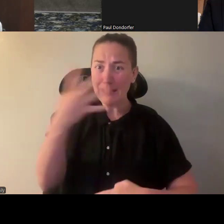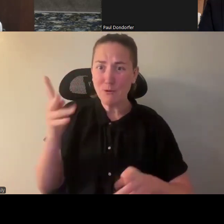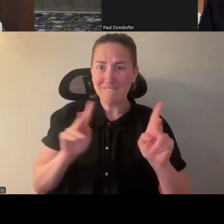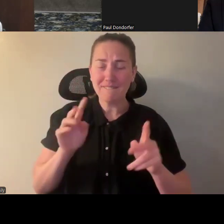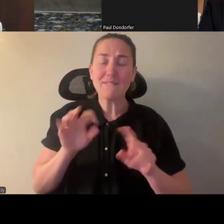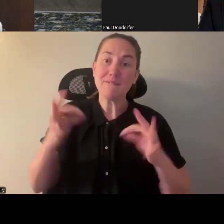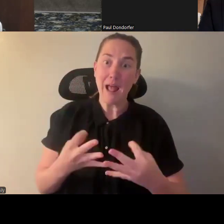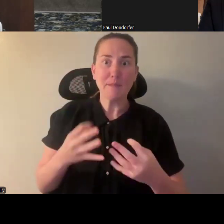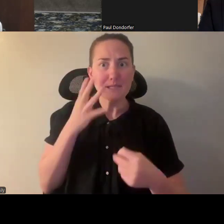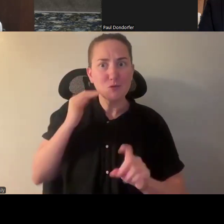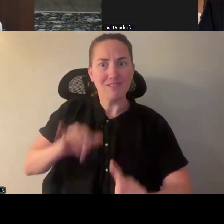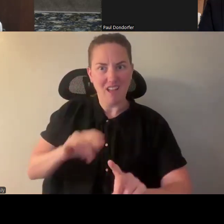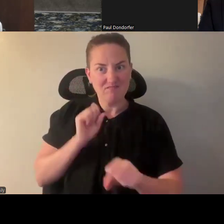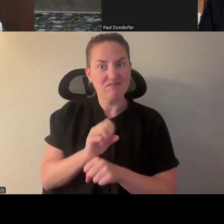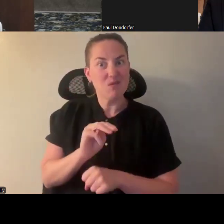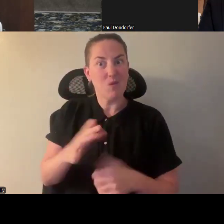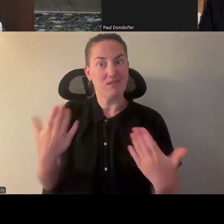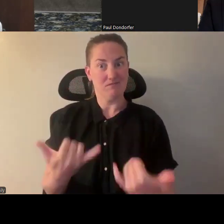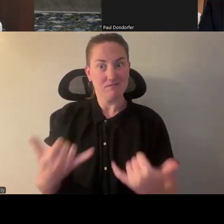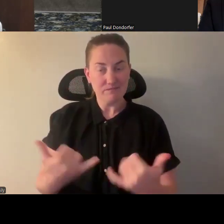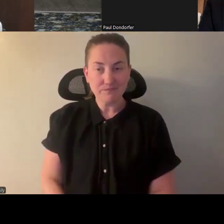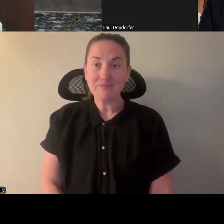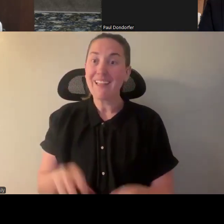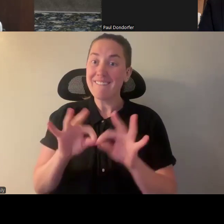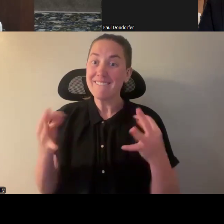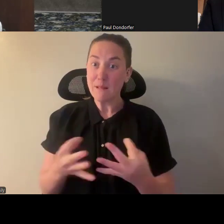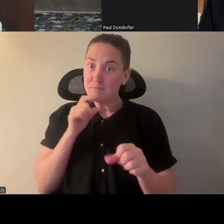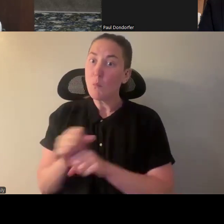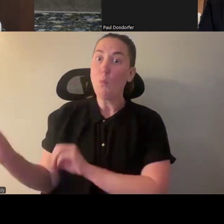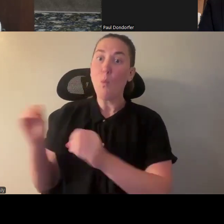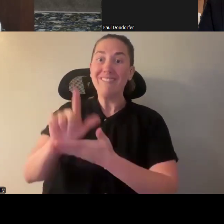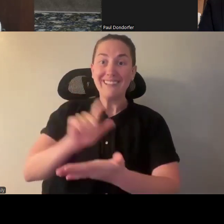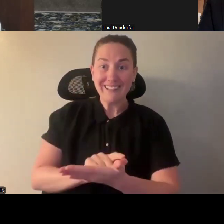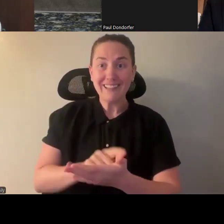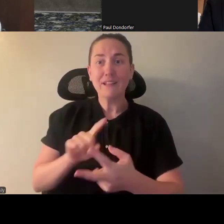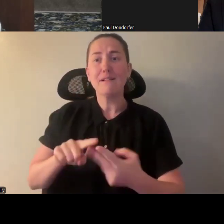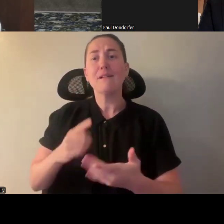Monroe County today Families many who came here illegally or undocumented are being threatened